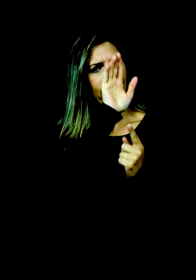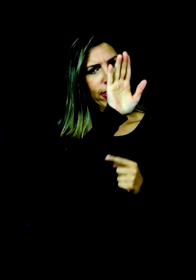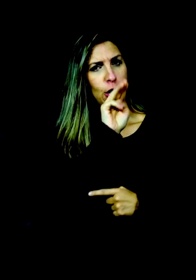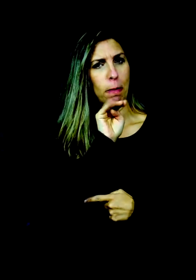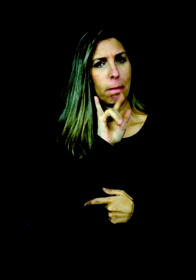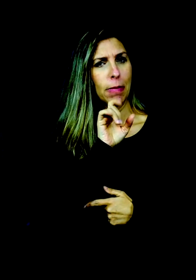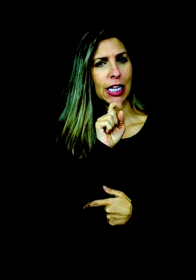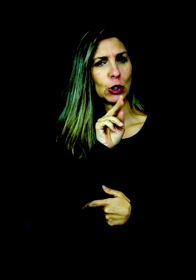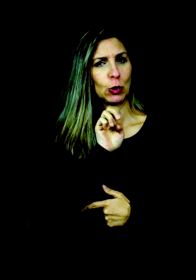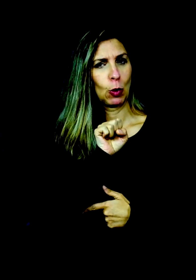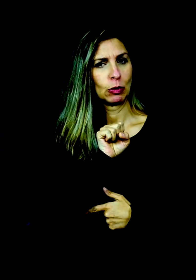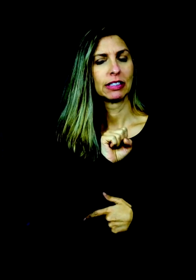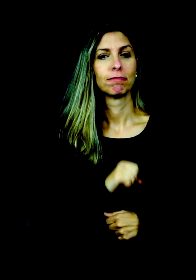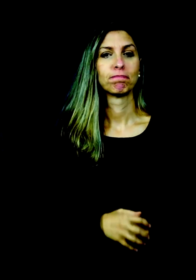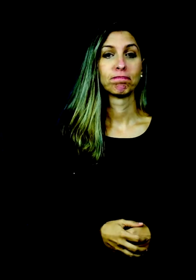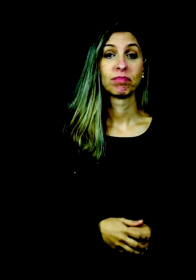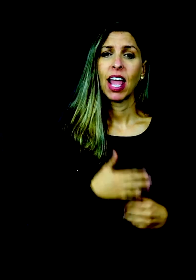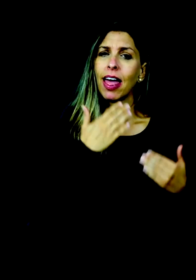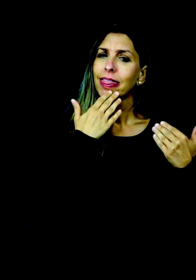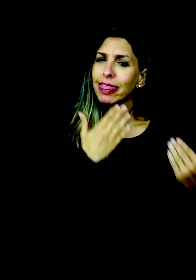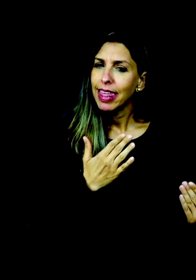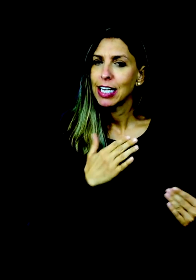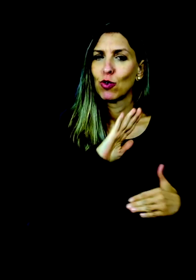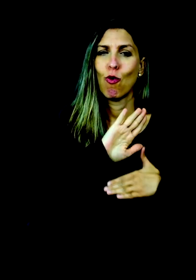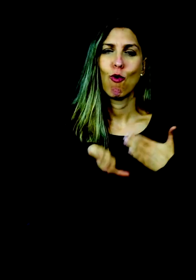milestones as they grow. These children